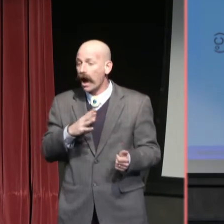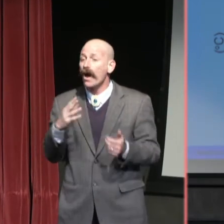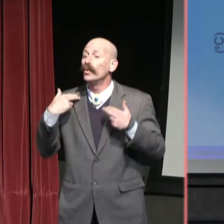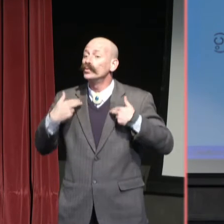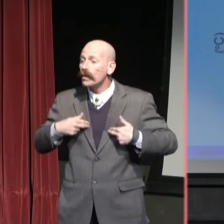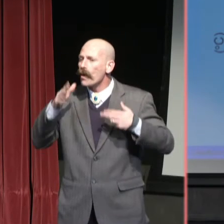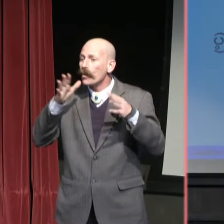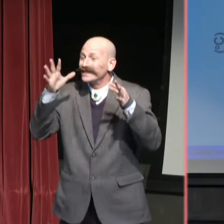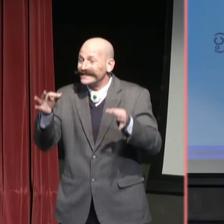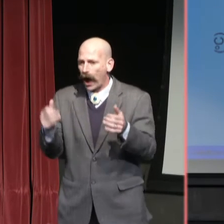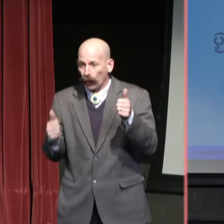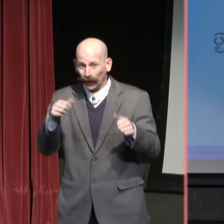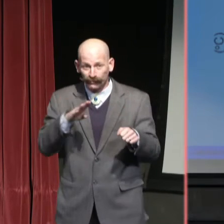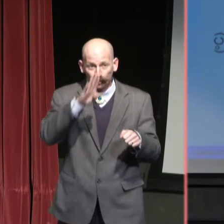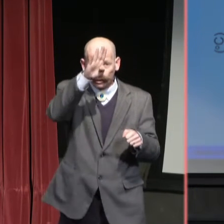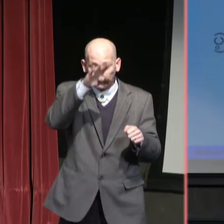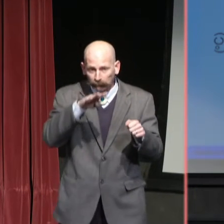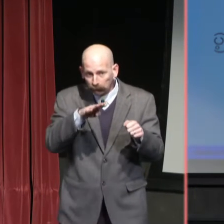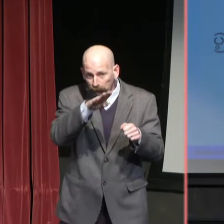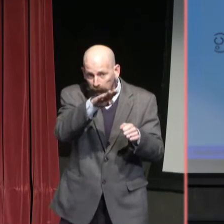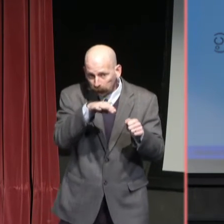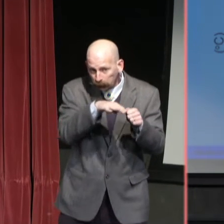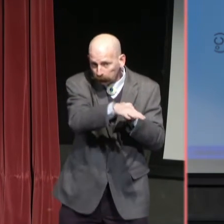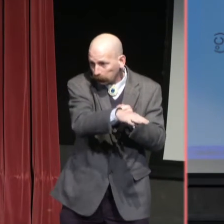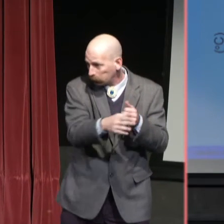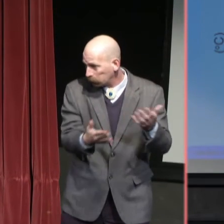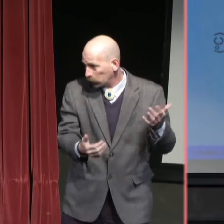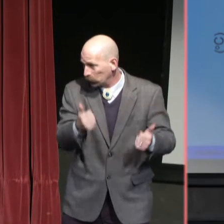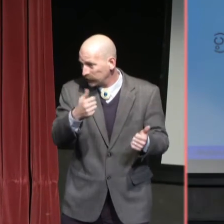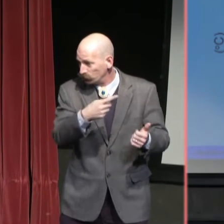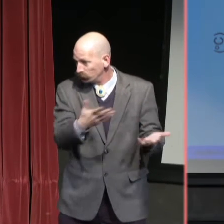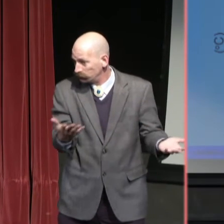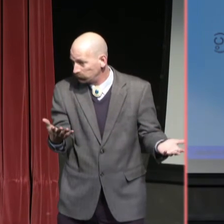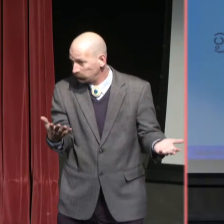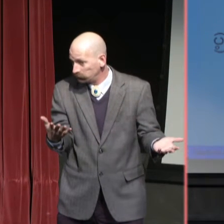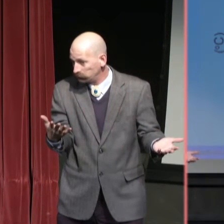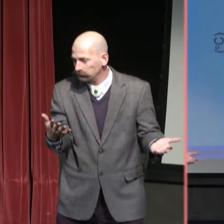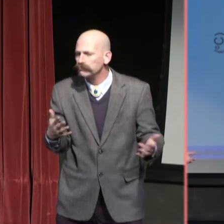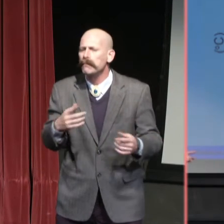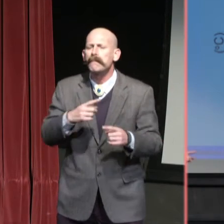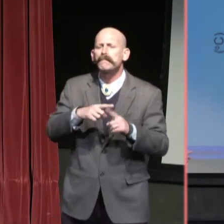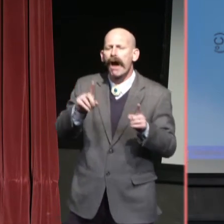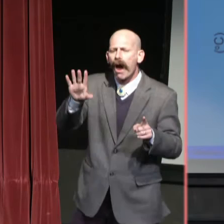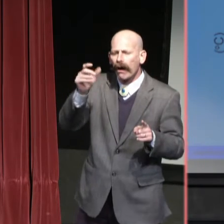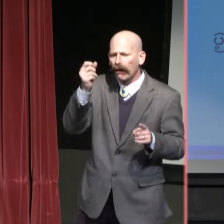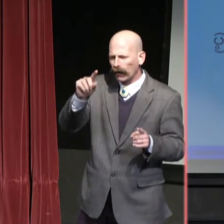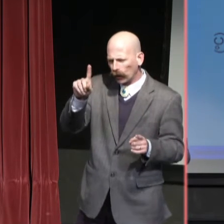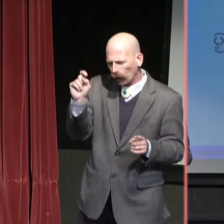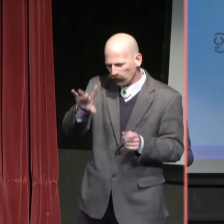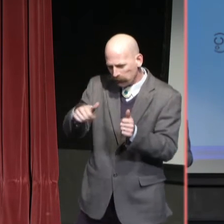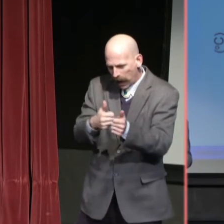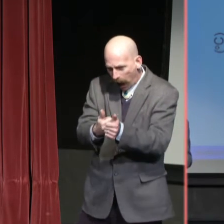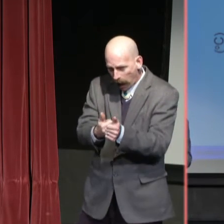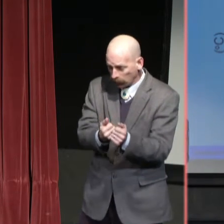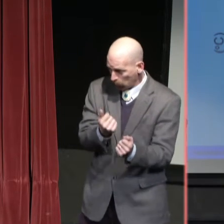But how much can we burn is a question about the carbon cycle.